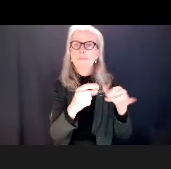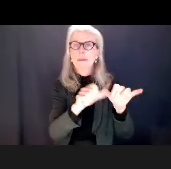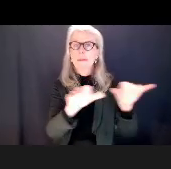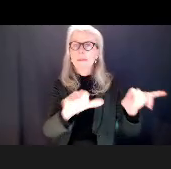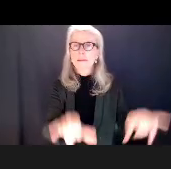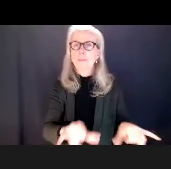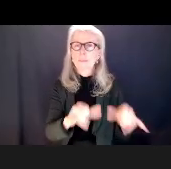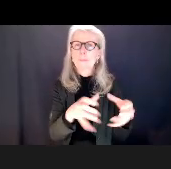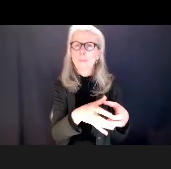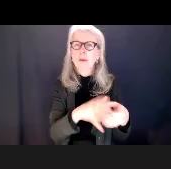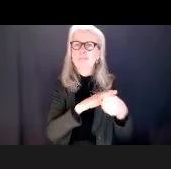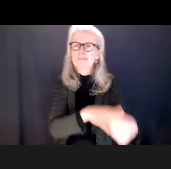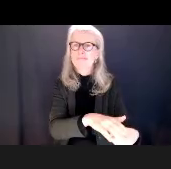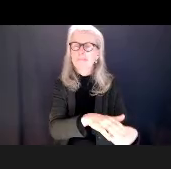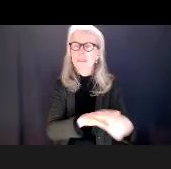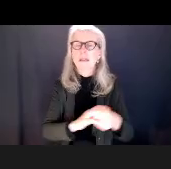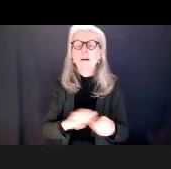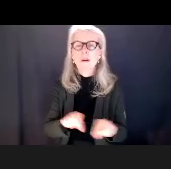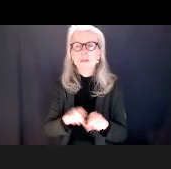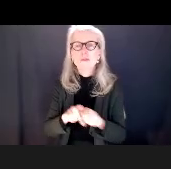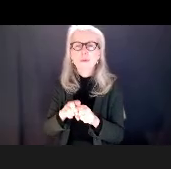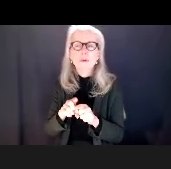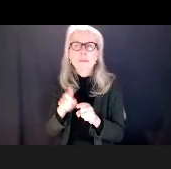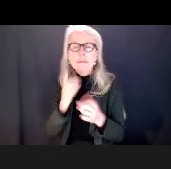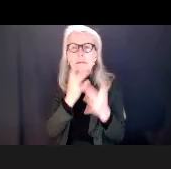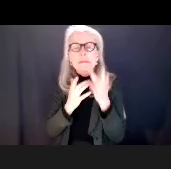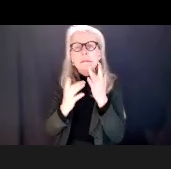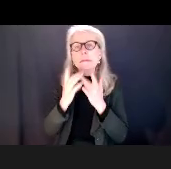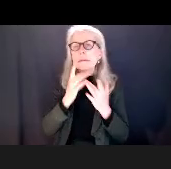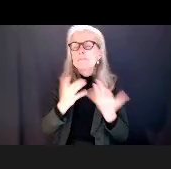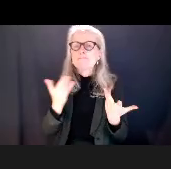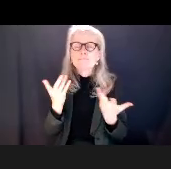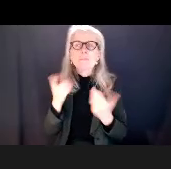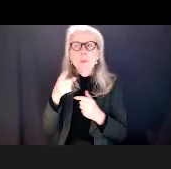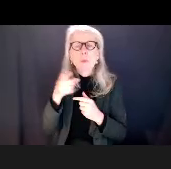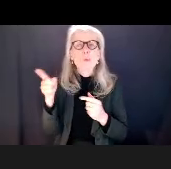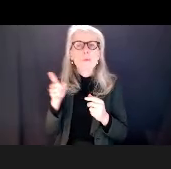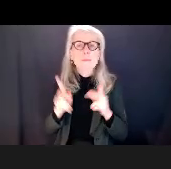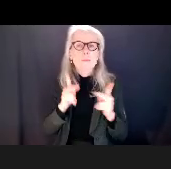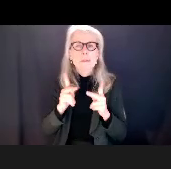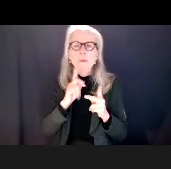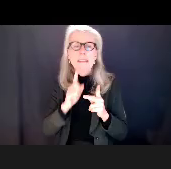Relying on an austerity ideology, these institutions were sites of material deprivation